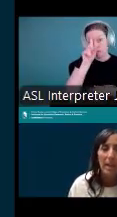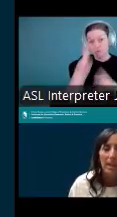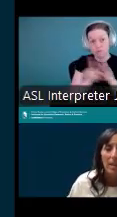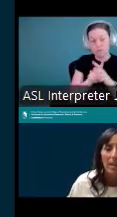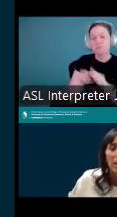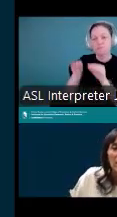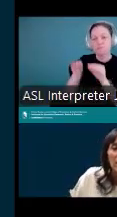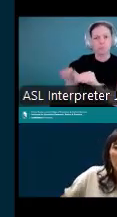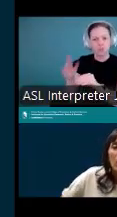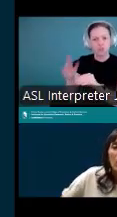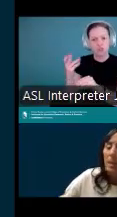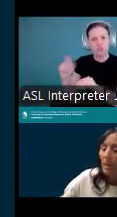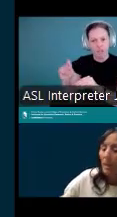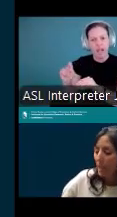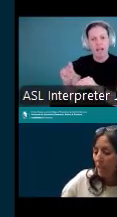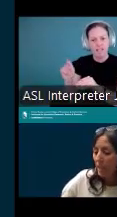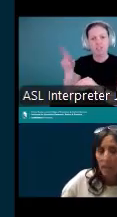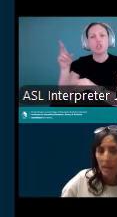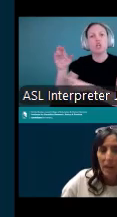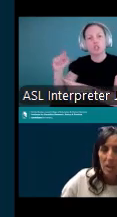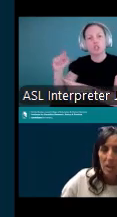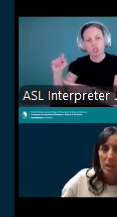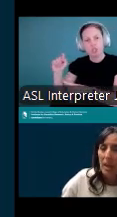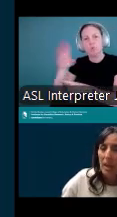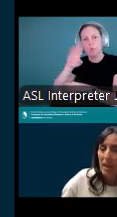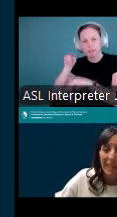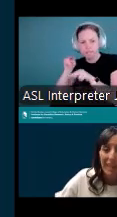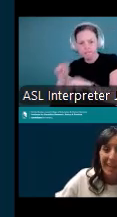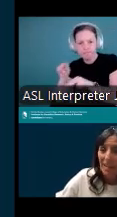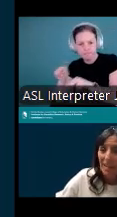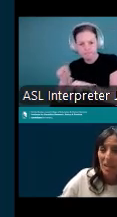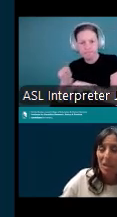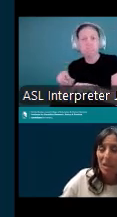answered. We love that interaction. Again, there's just